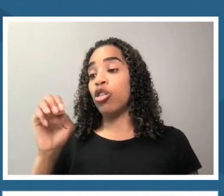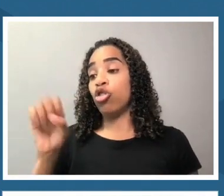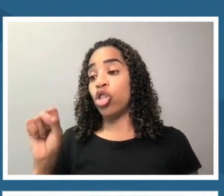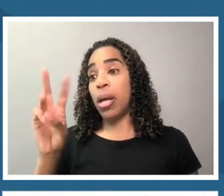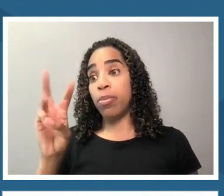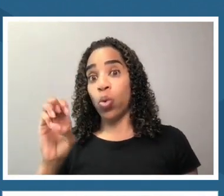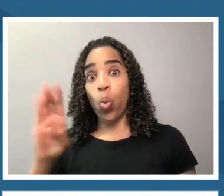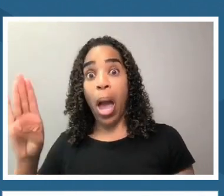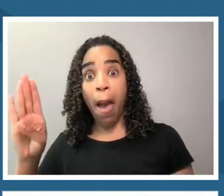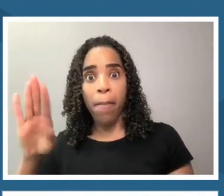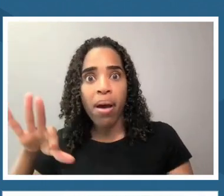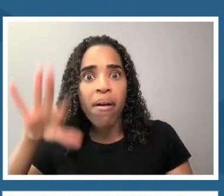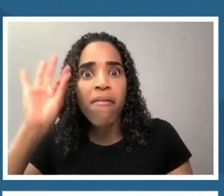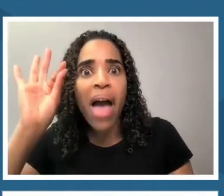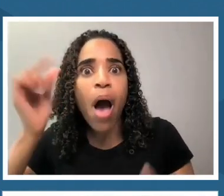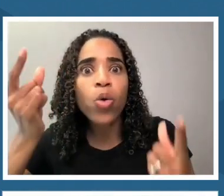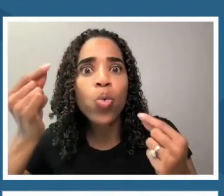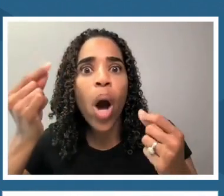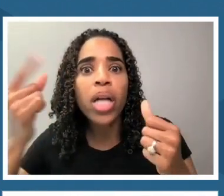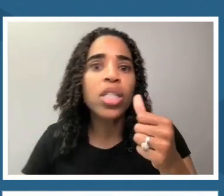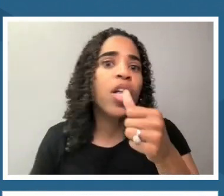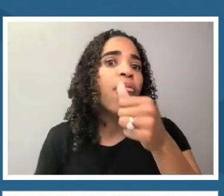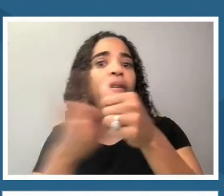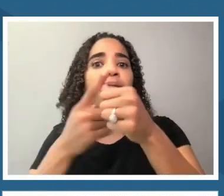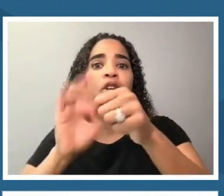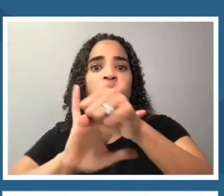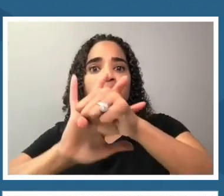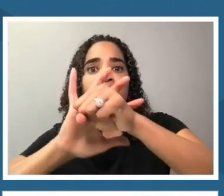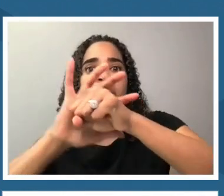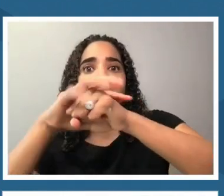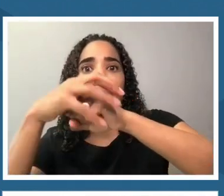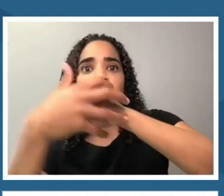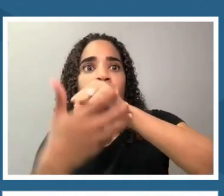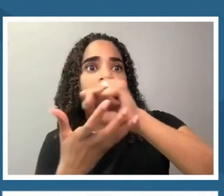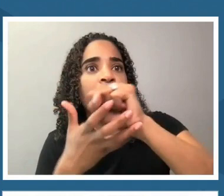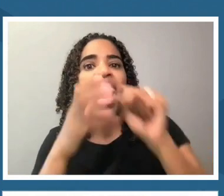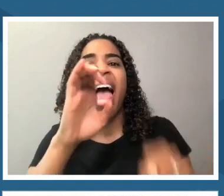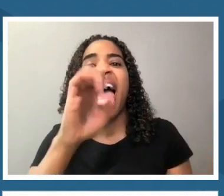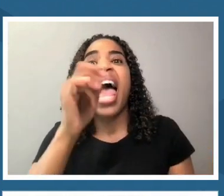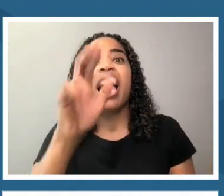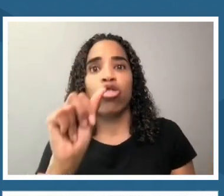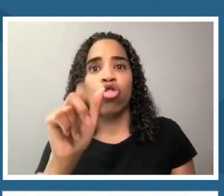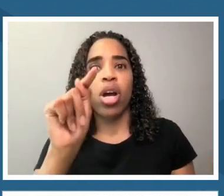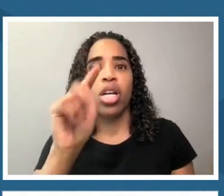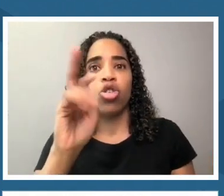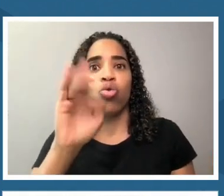atmosphere of the first terrestrial planet you know it's a planet the same